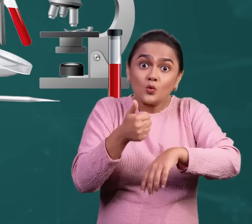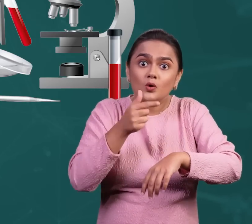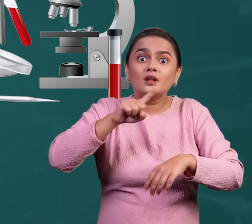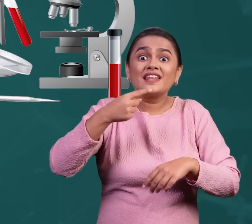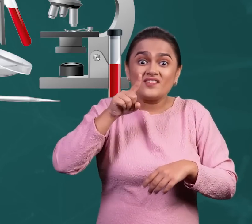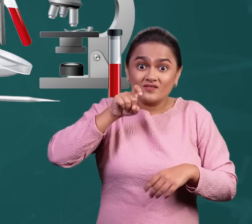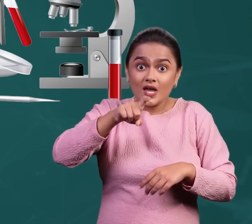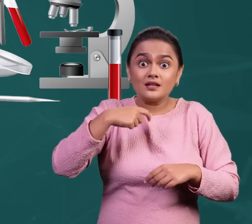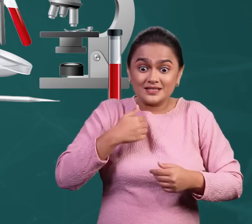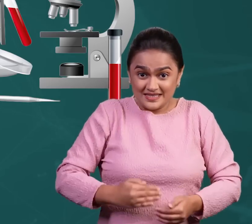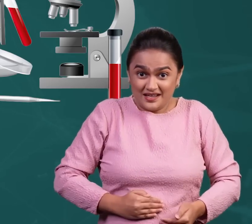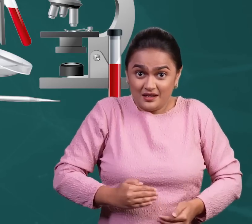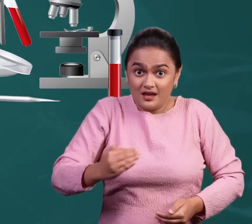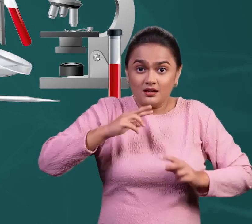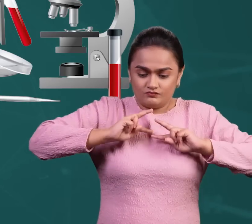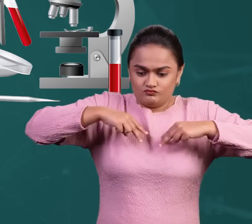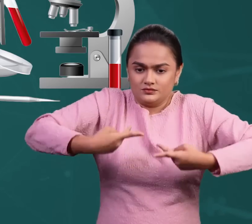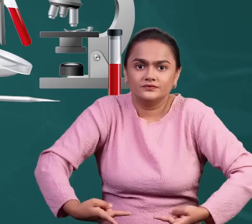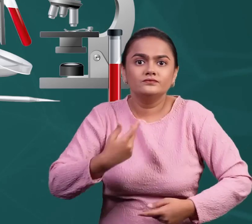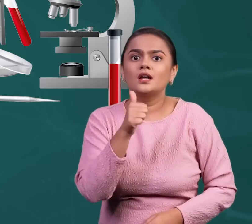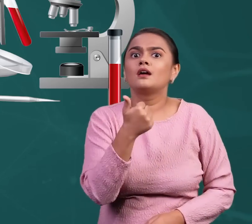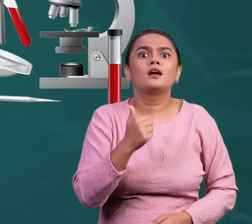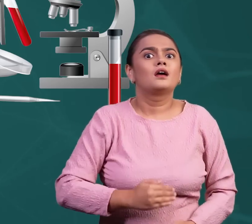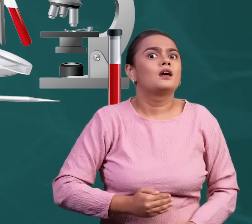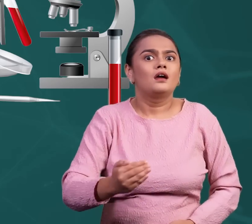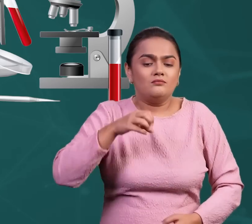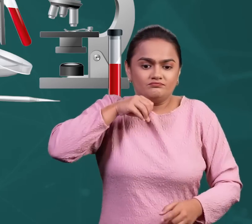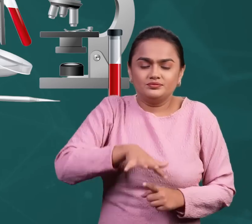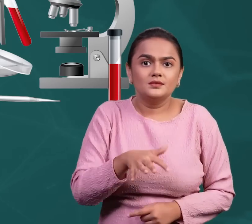preventing virus transmission to the child in the womb.